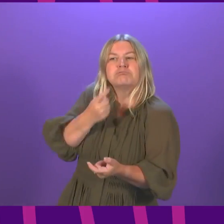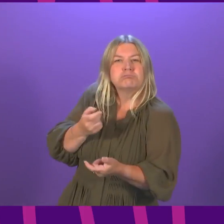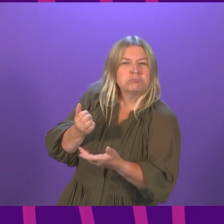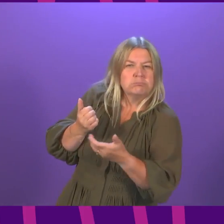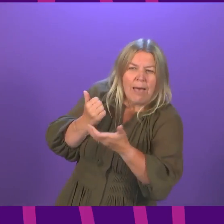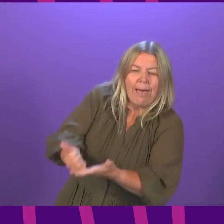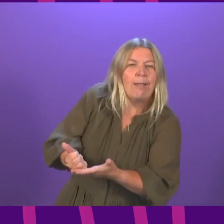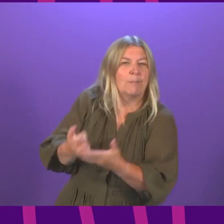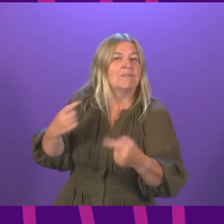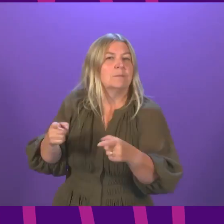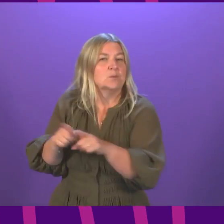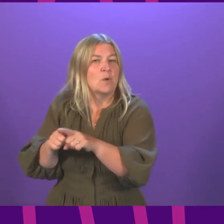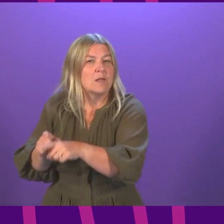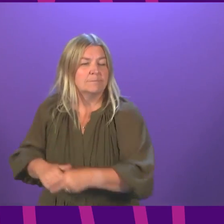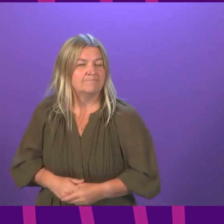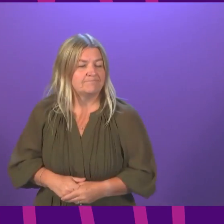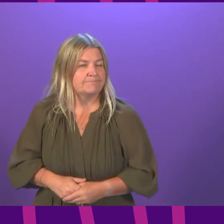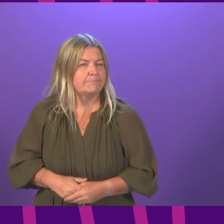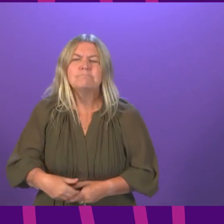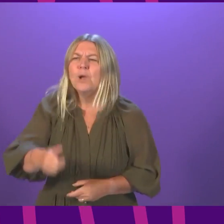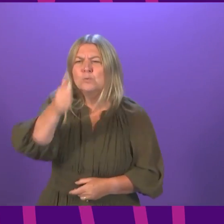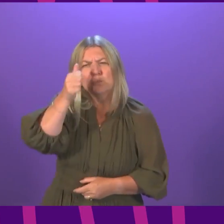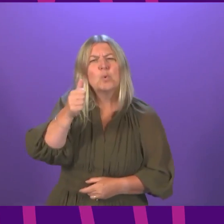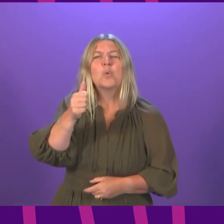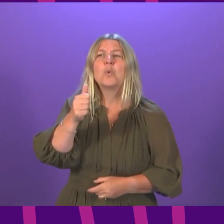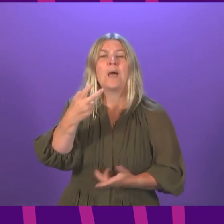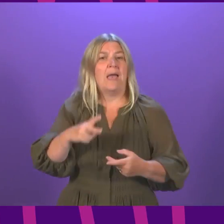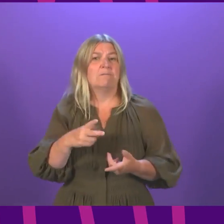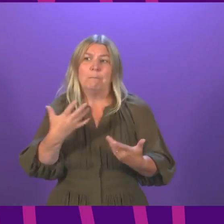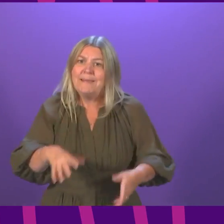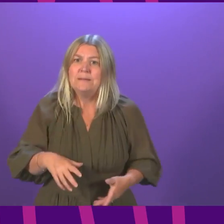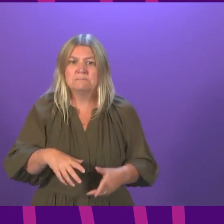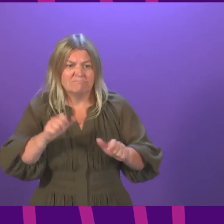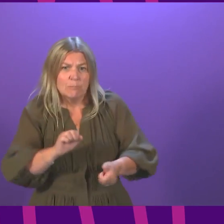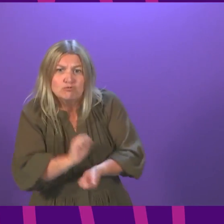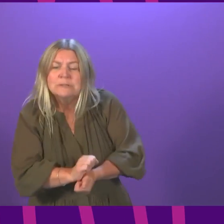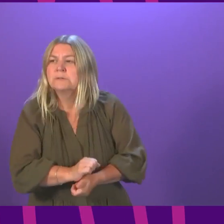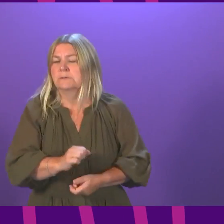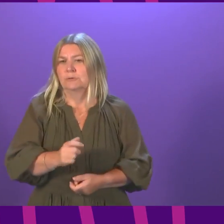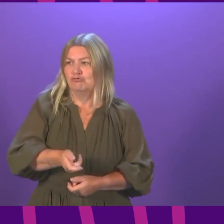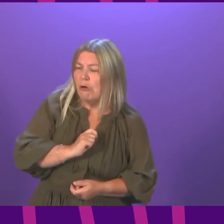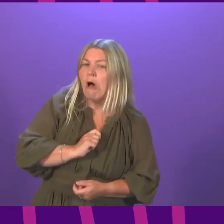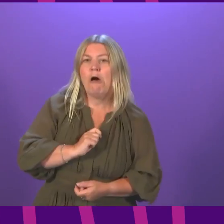We know that release from custody can be a vulnerable time for many individuals, with